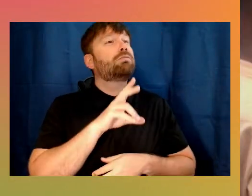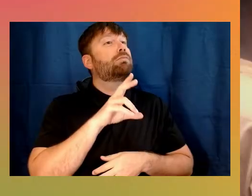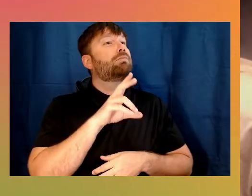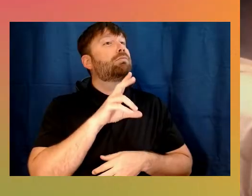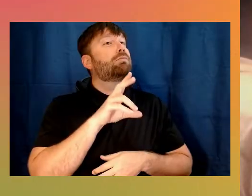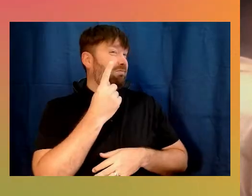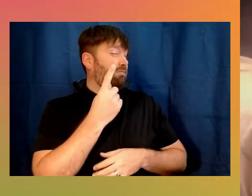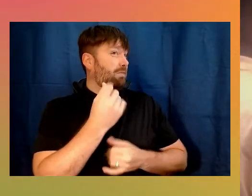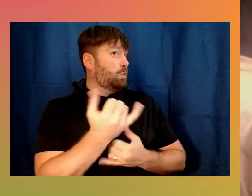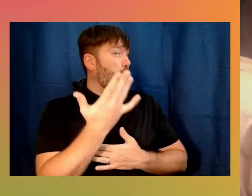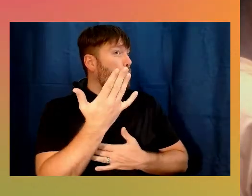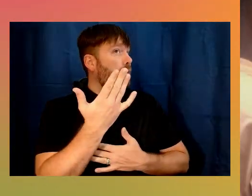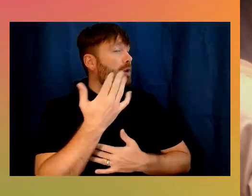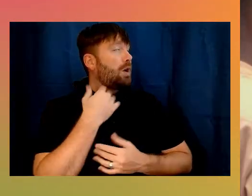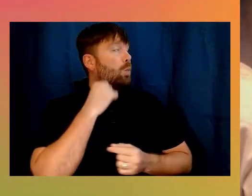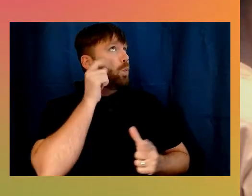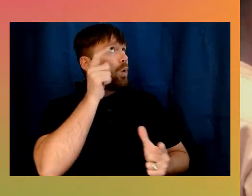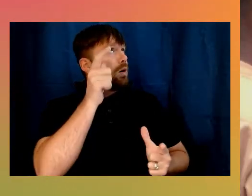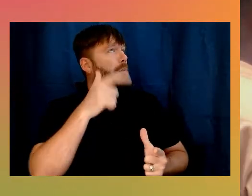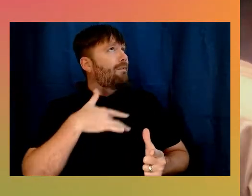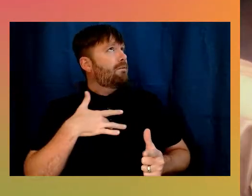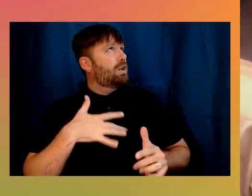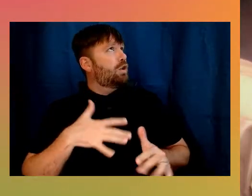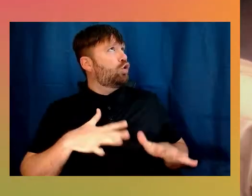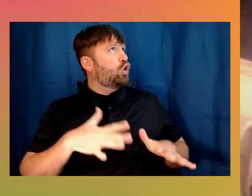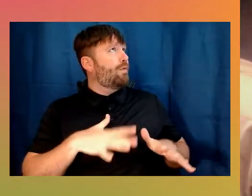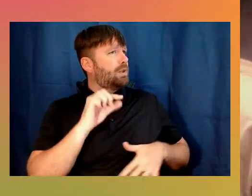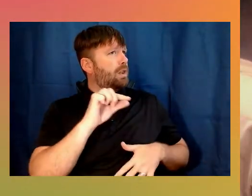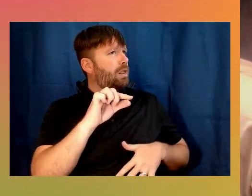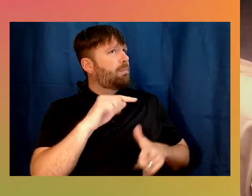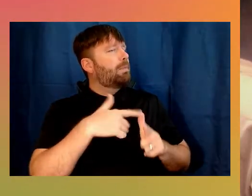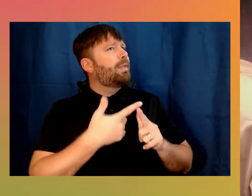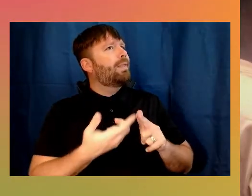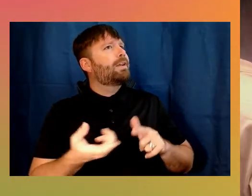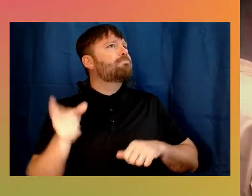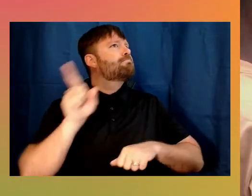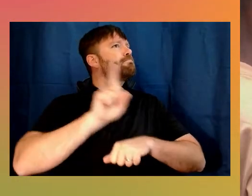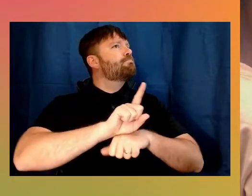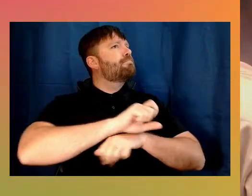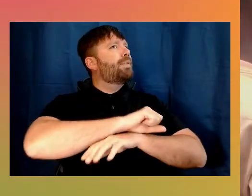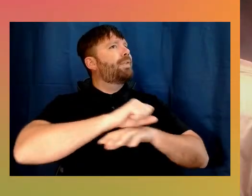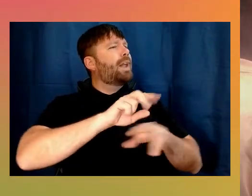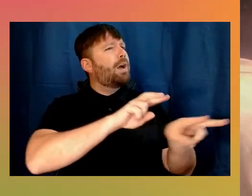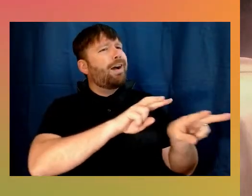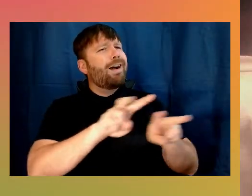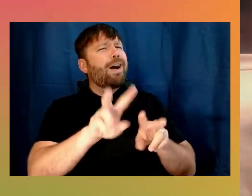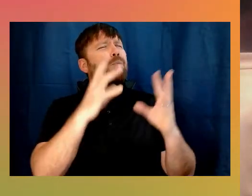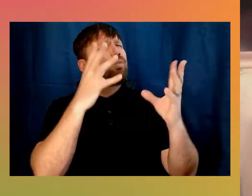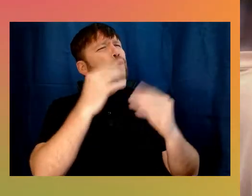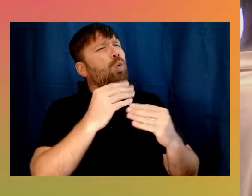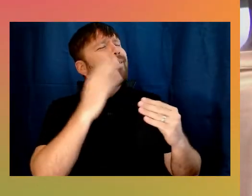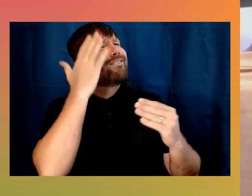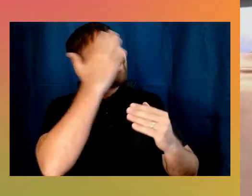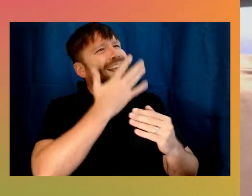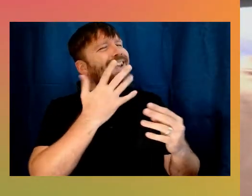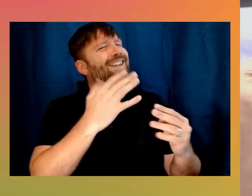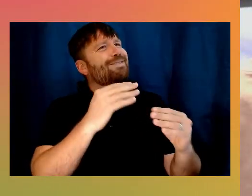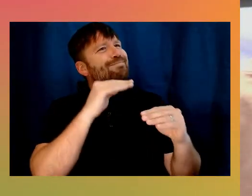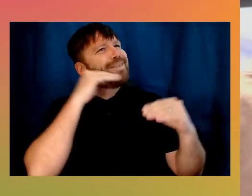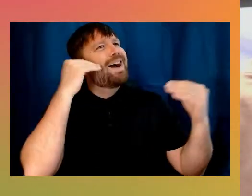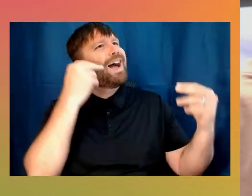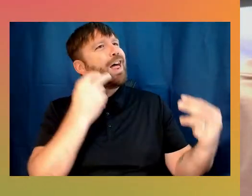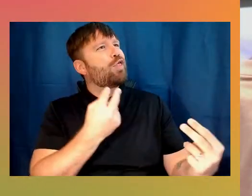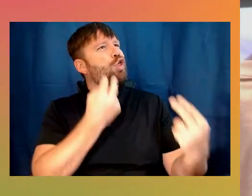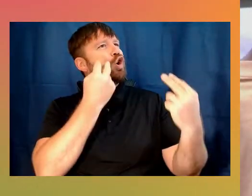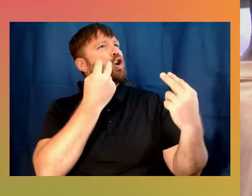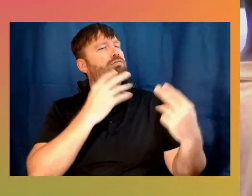DID YOU FEEL THAT WAY ABOUT IT?